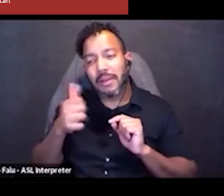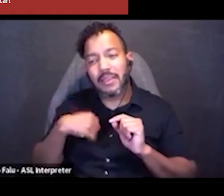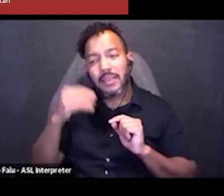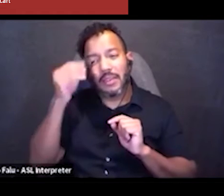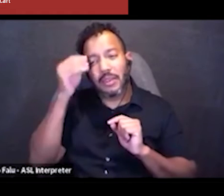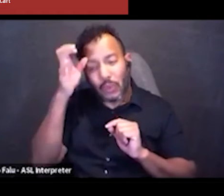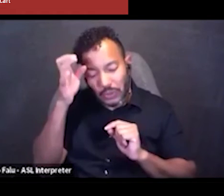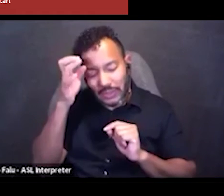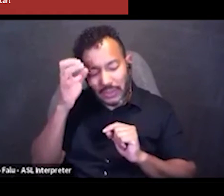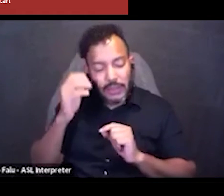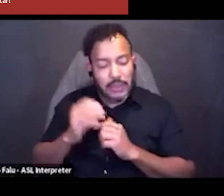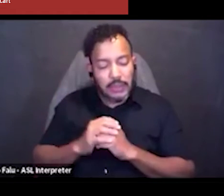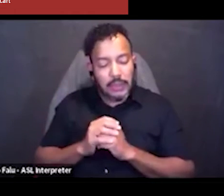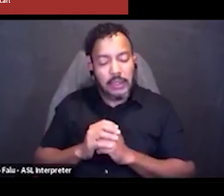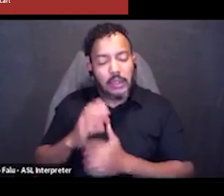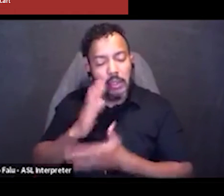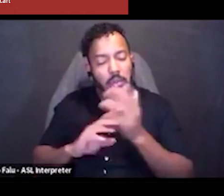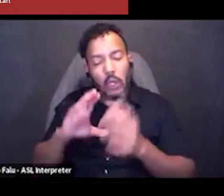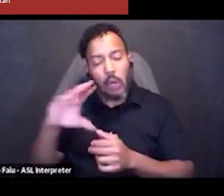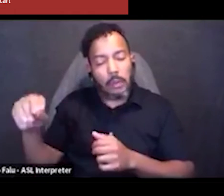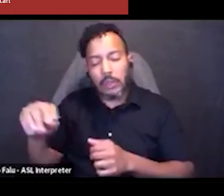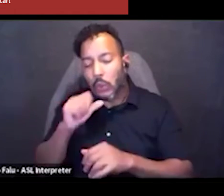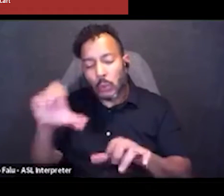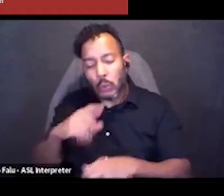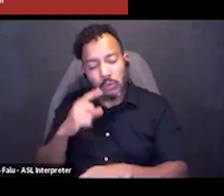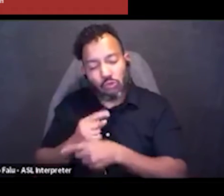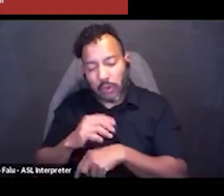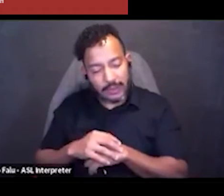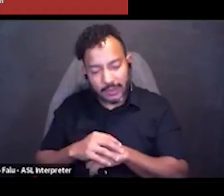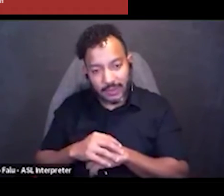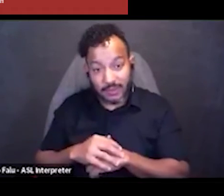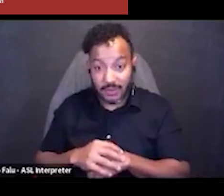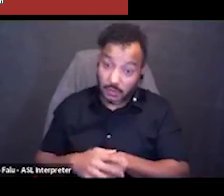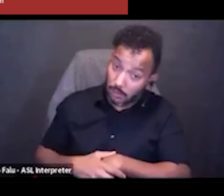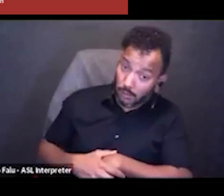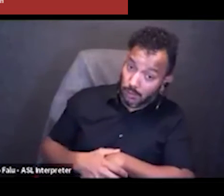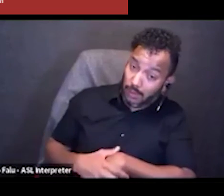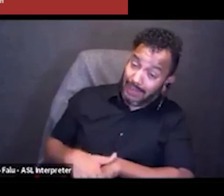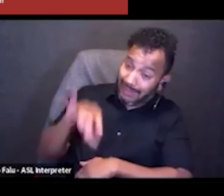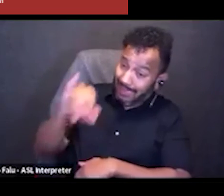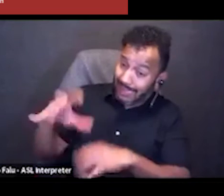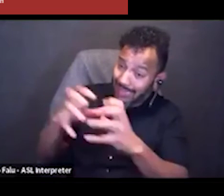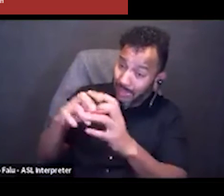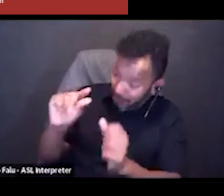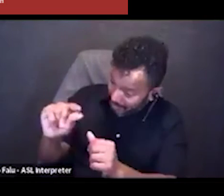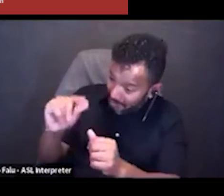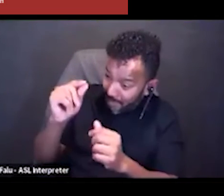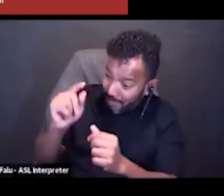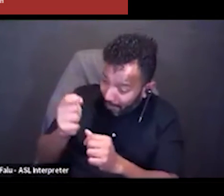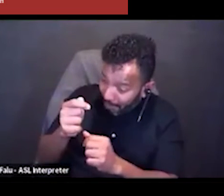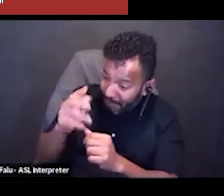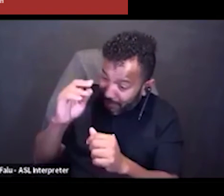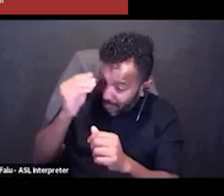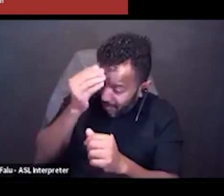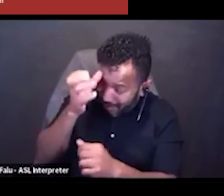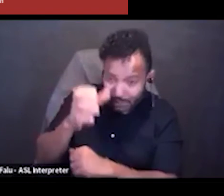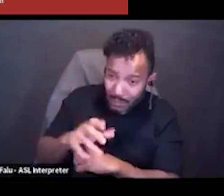But a little bit. That's a lot of knowledge. Now I'm like how can we do it?